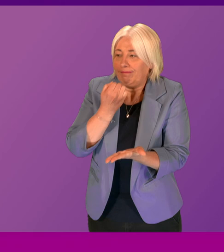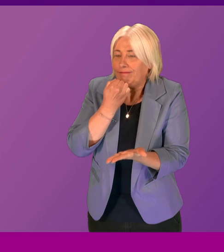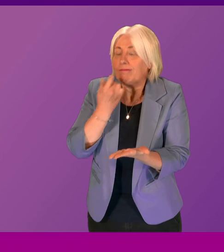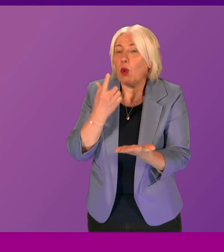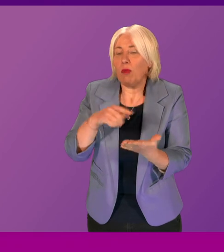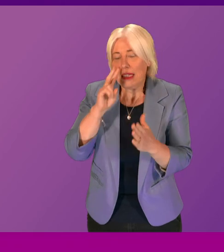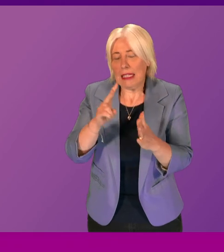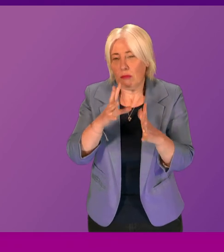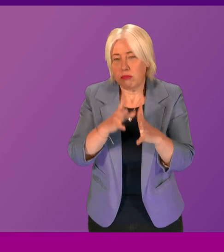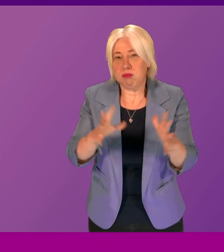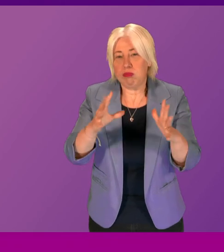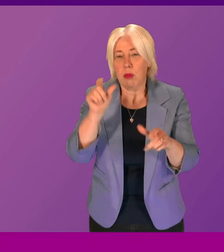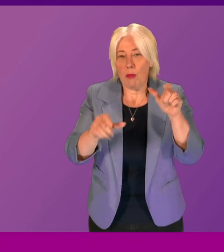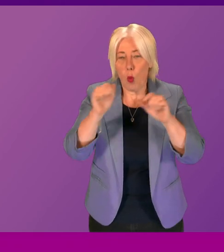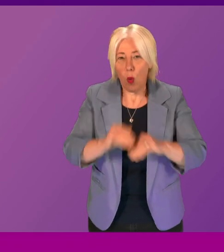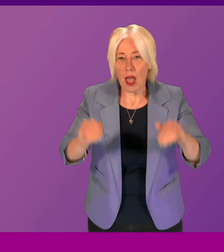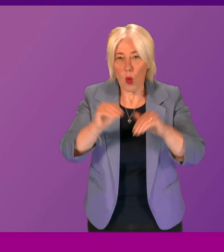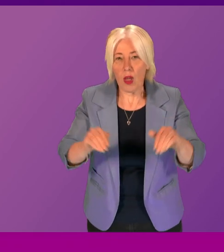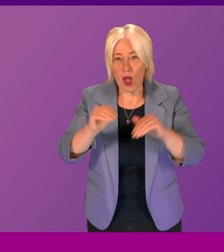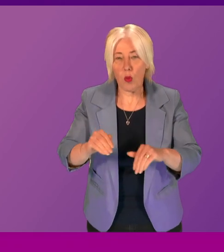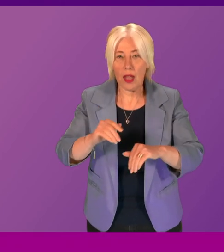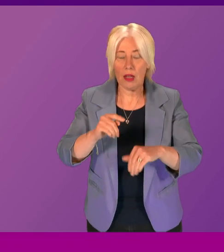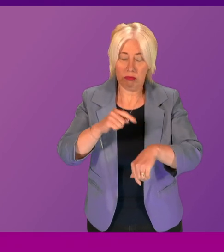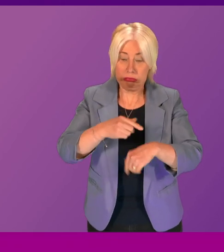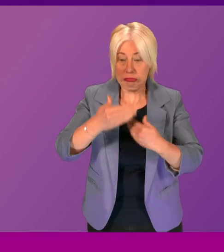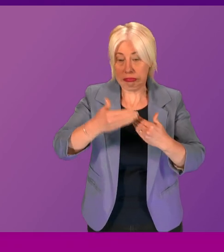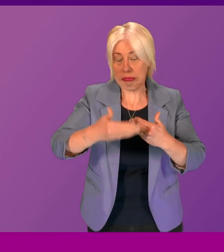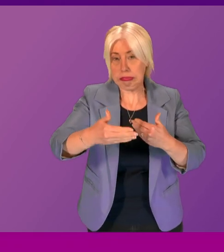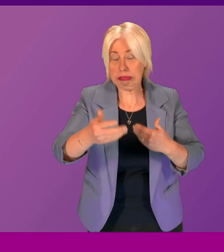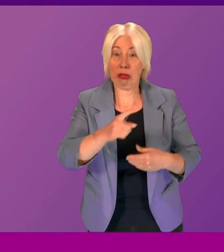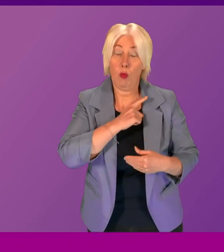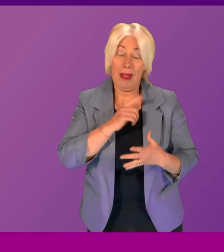in waits, and long waits, which is due—again—to the global pandemic.